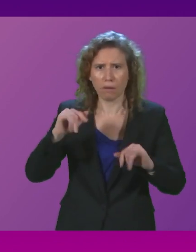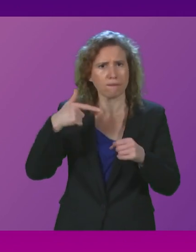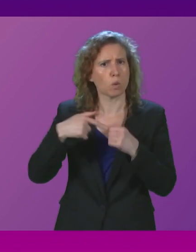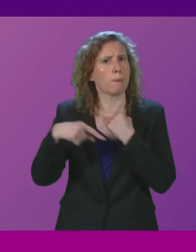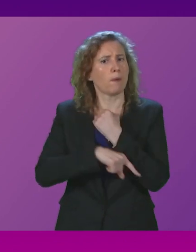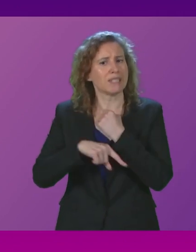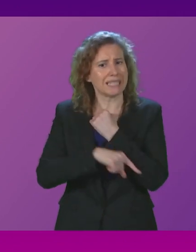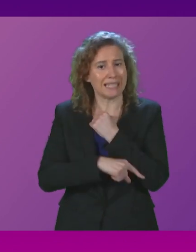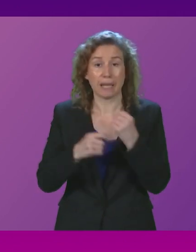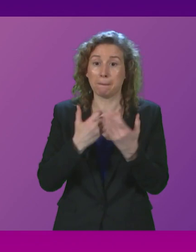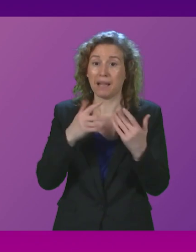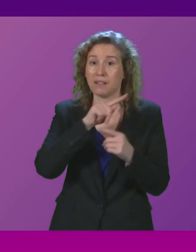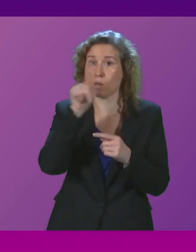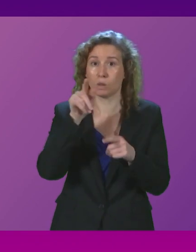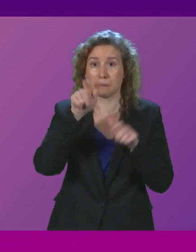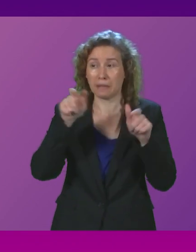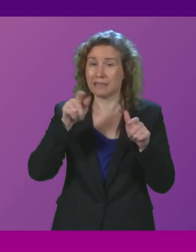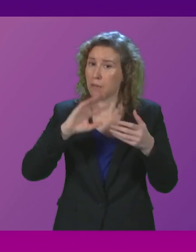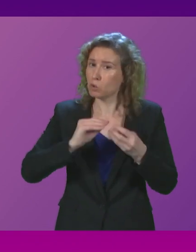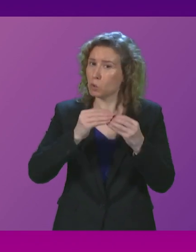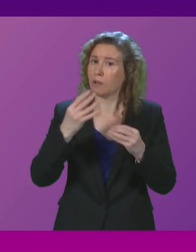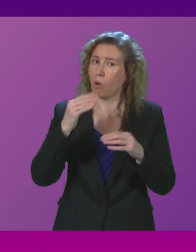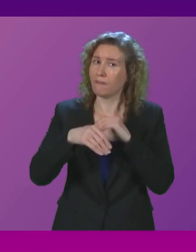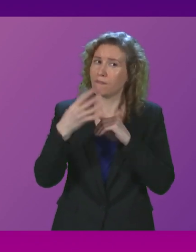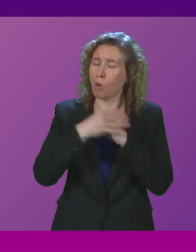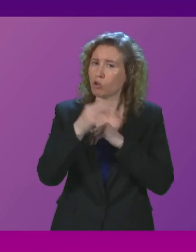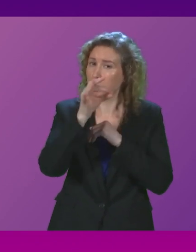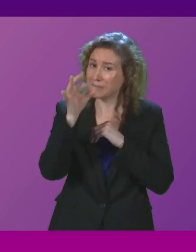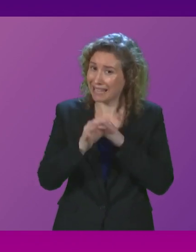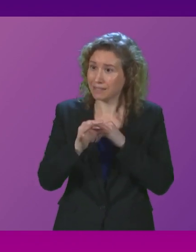Many of those places also generate more than 400 per cent of their energy use through renewables.